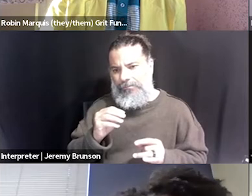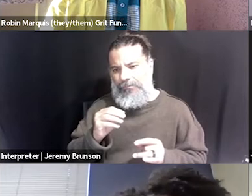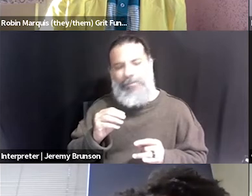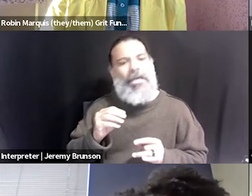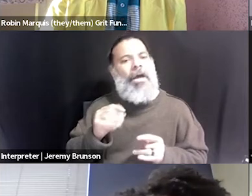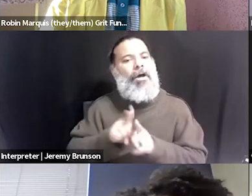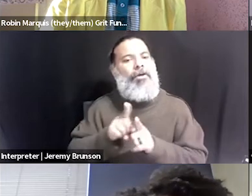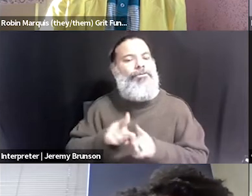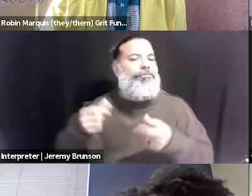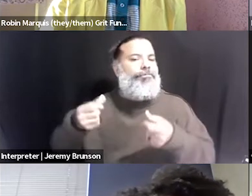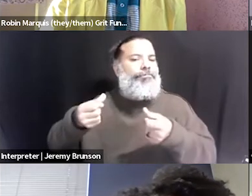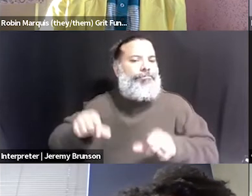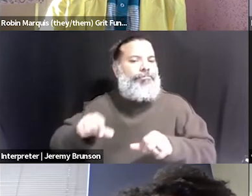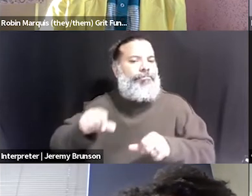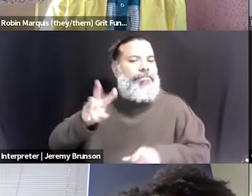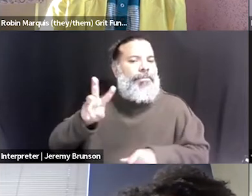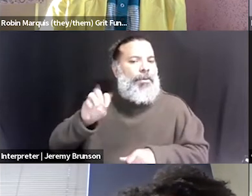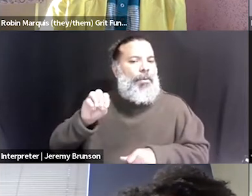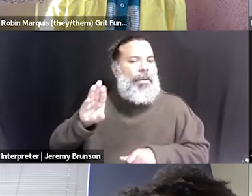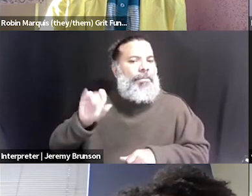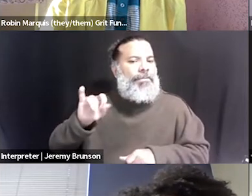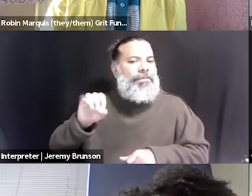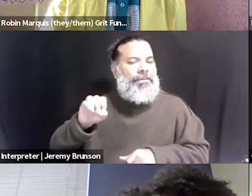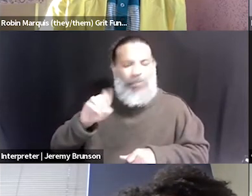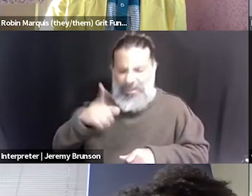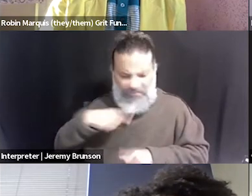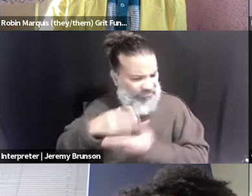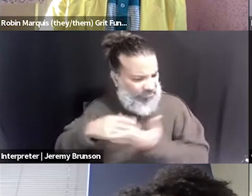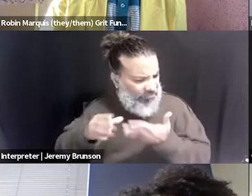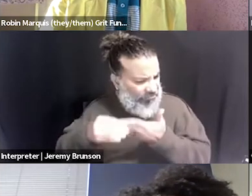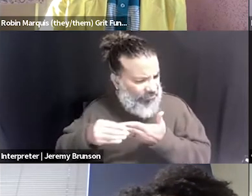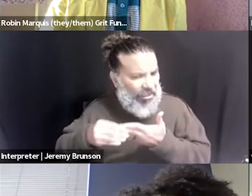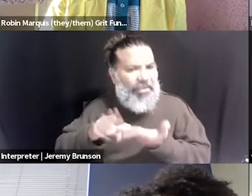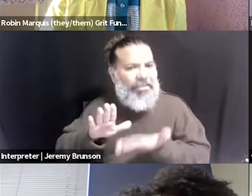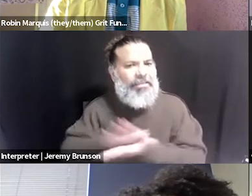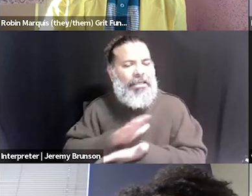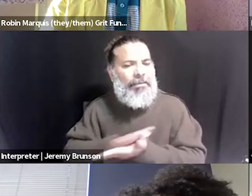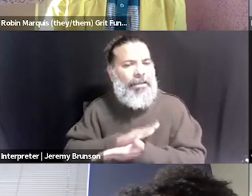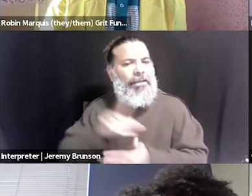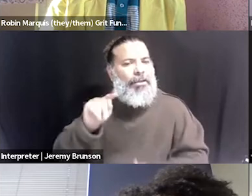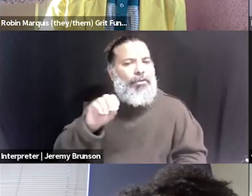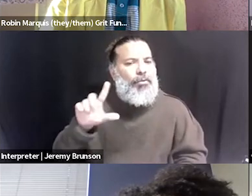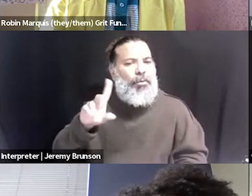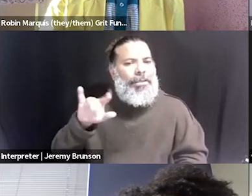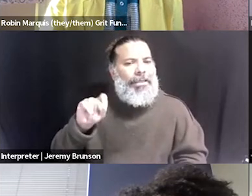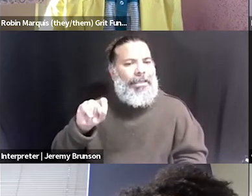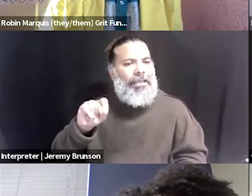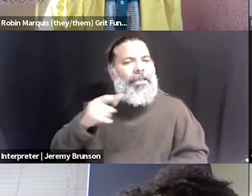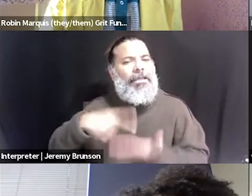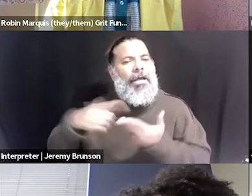I mean we have guiding documents in the tool kit that talk about the creation of things